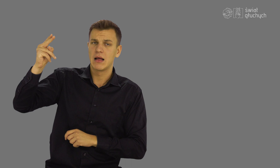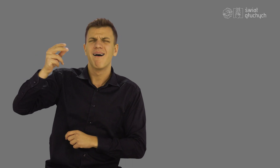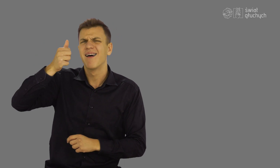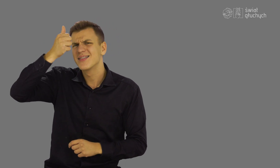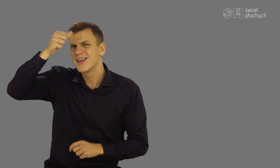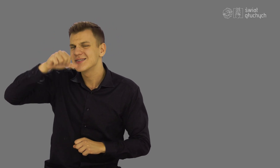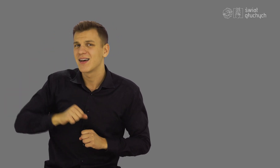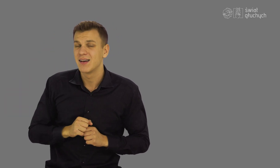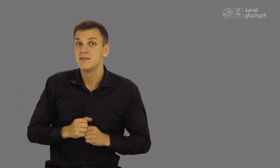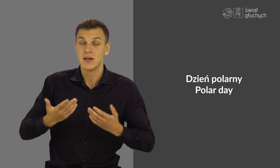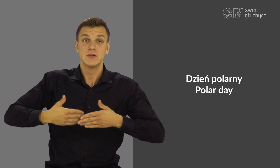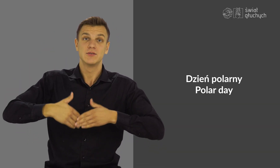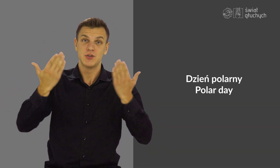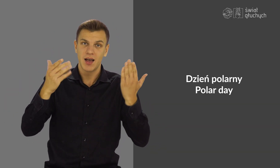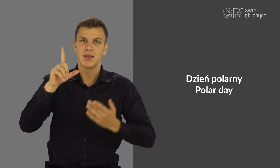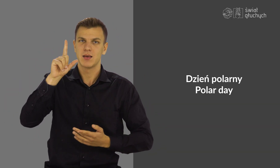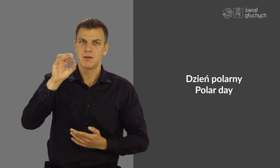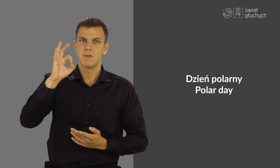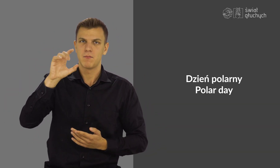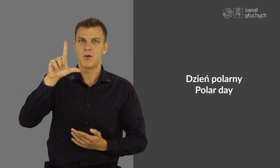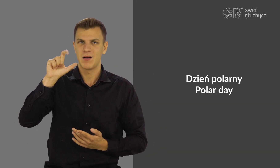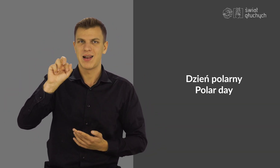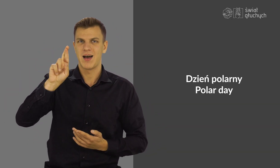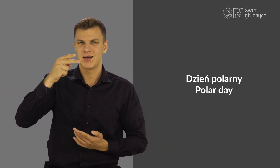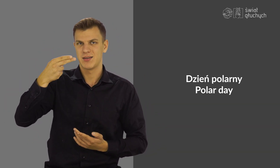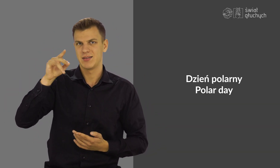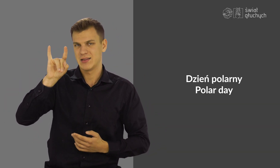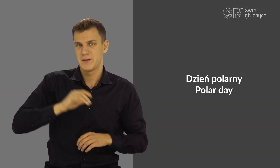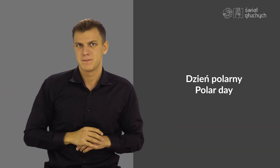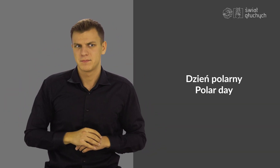is called a "polar day."